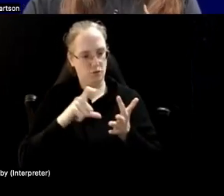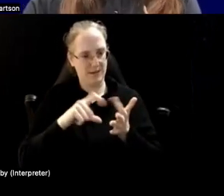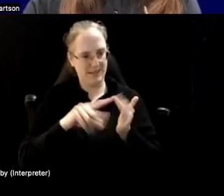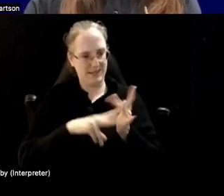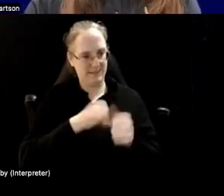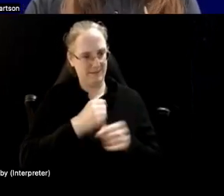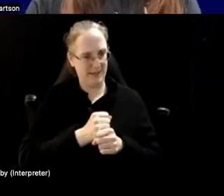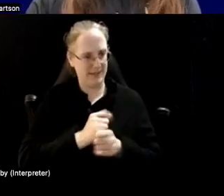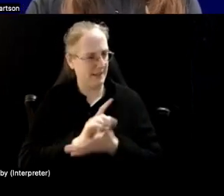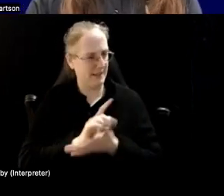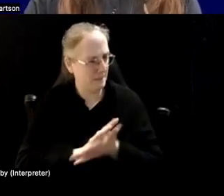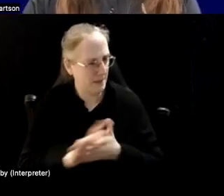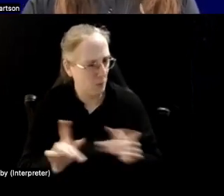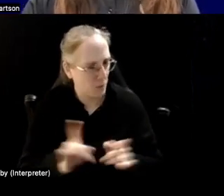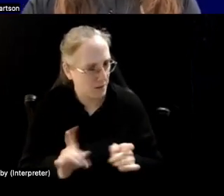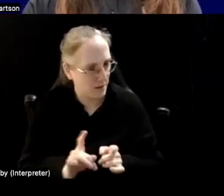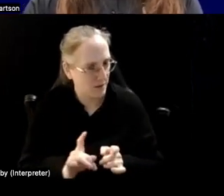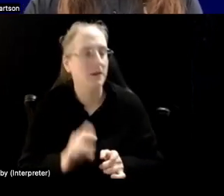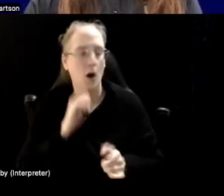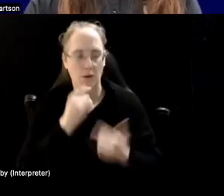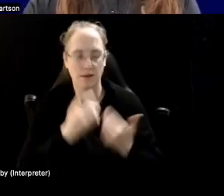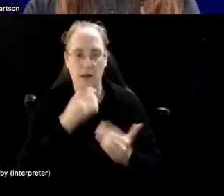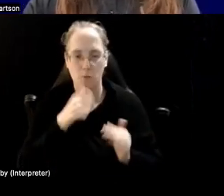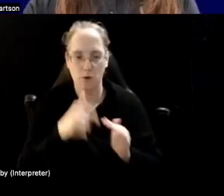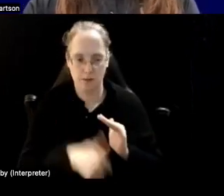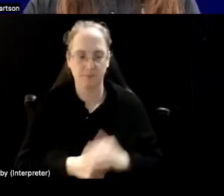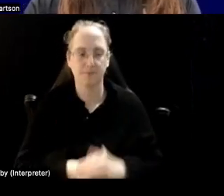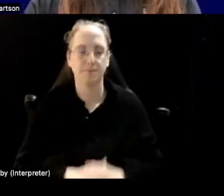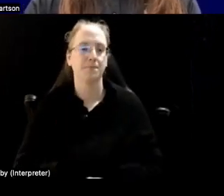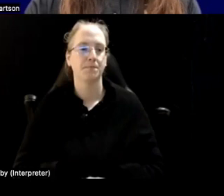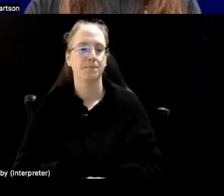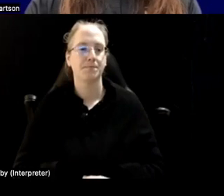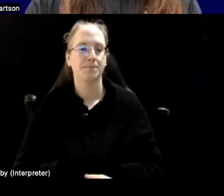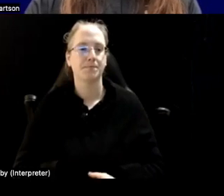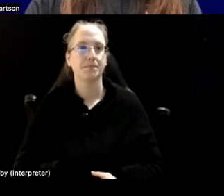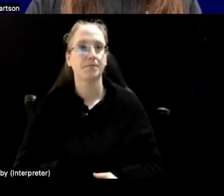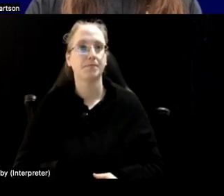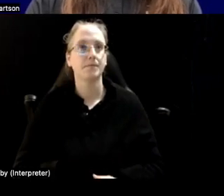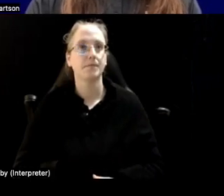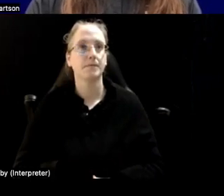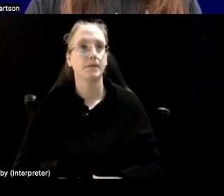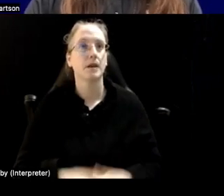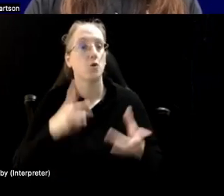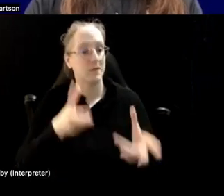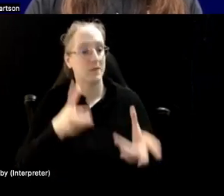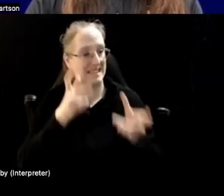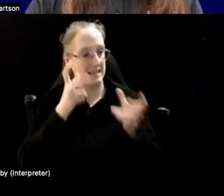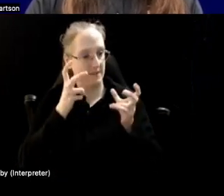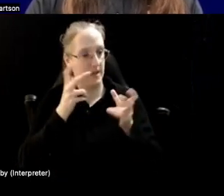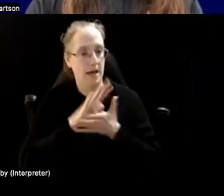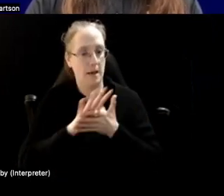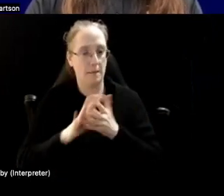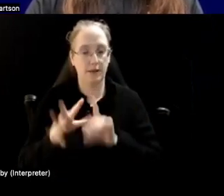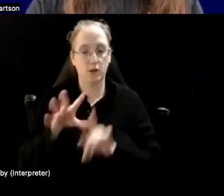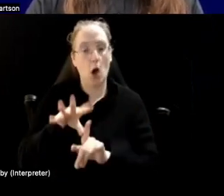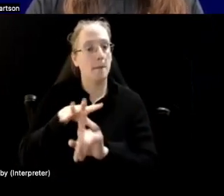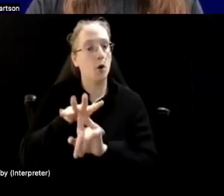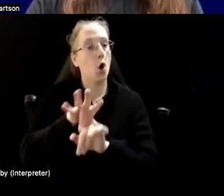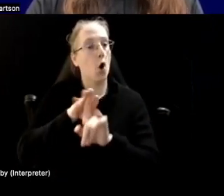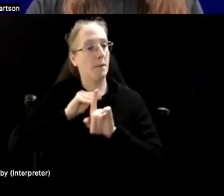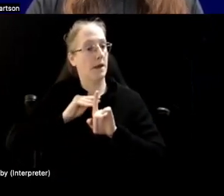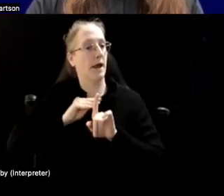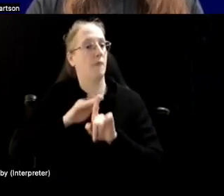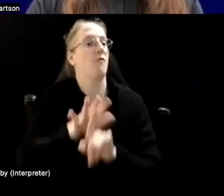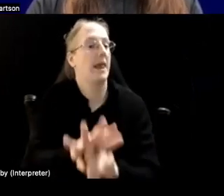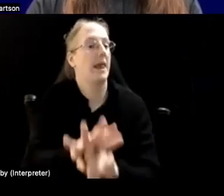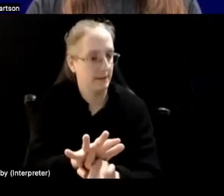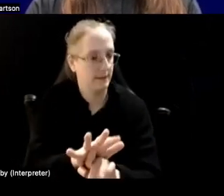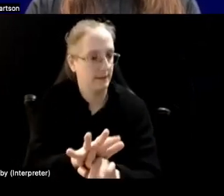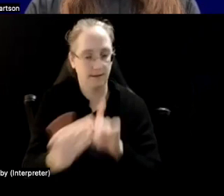closely. So, receiving is imitating or reflecting back the actions or responses that you have